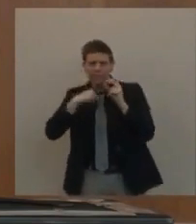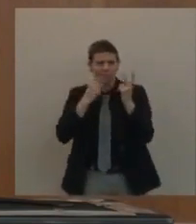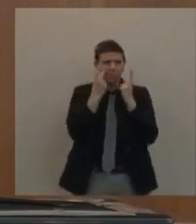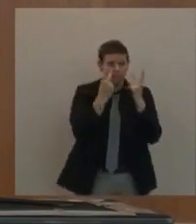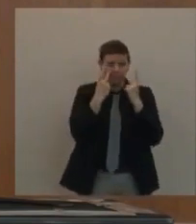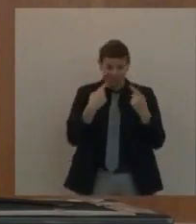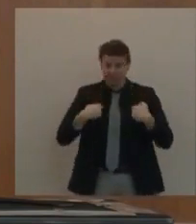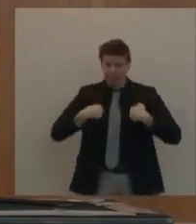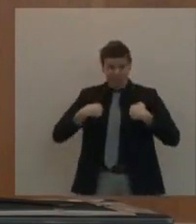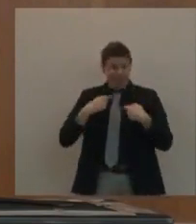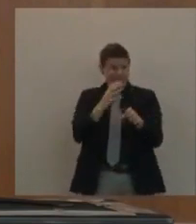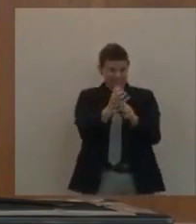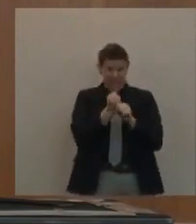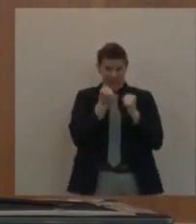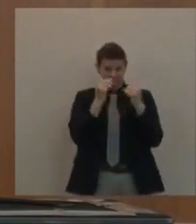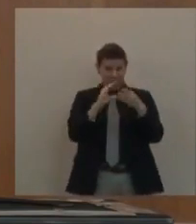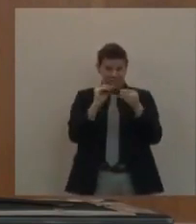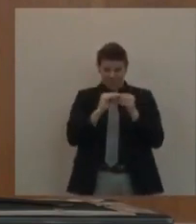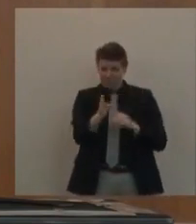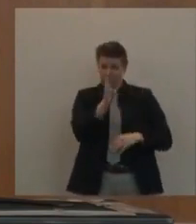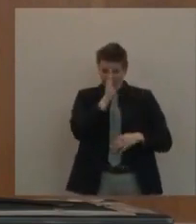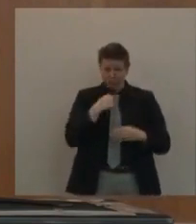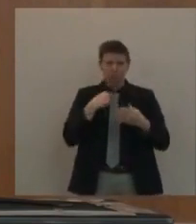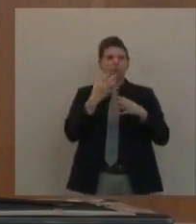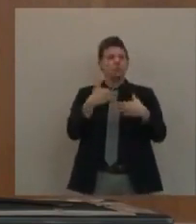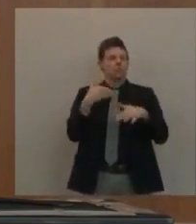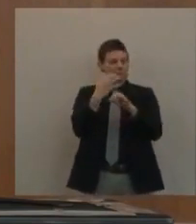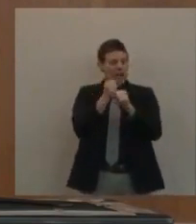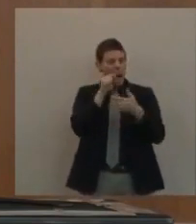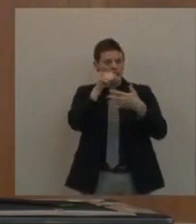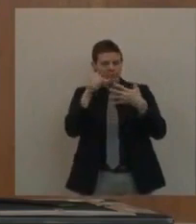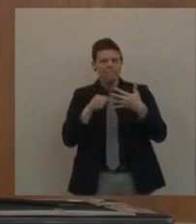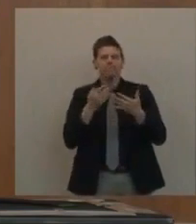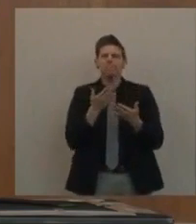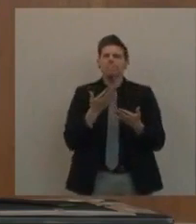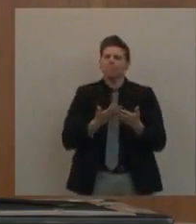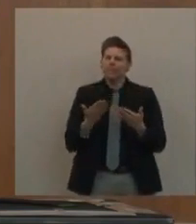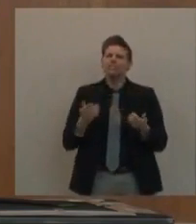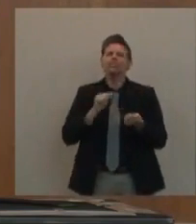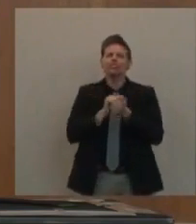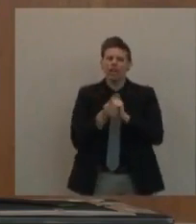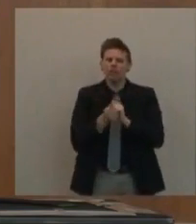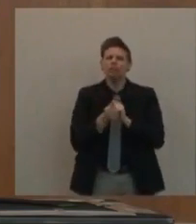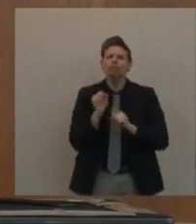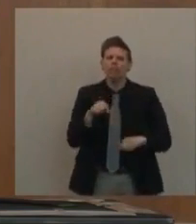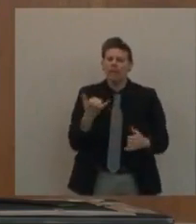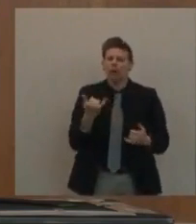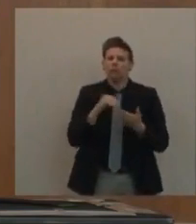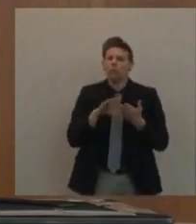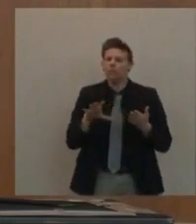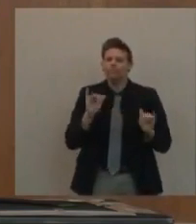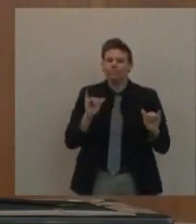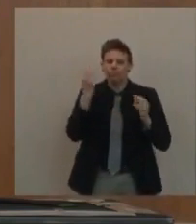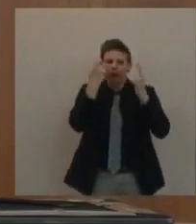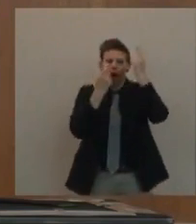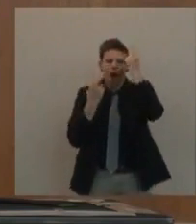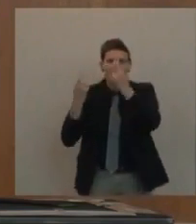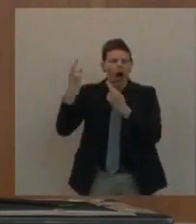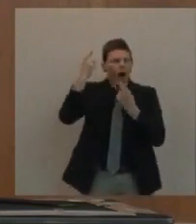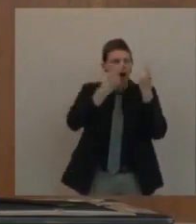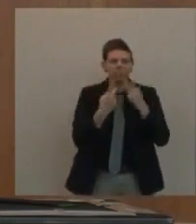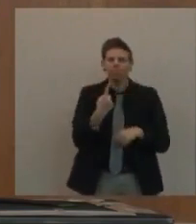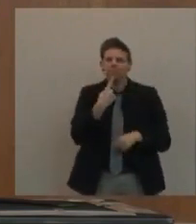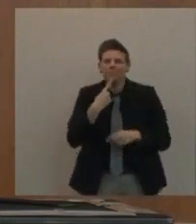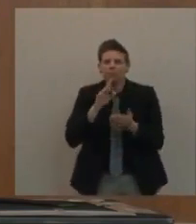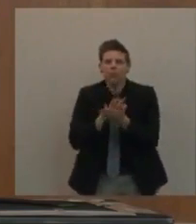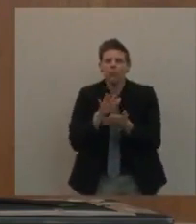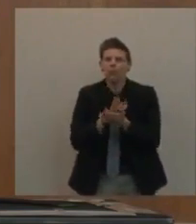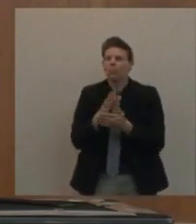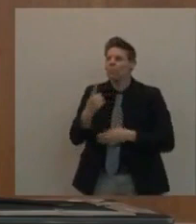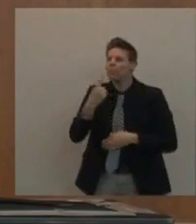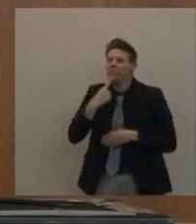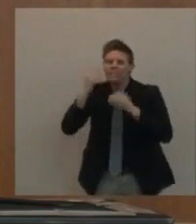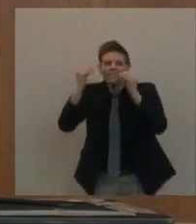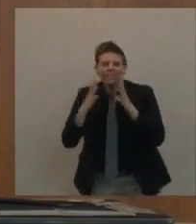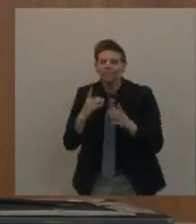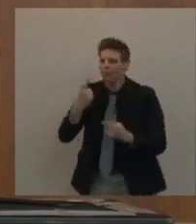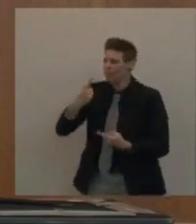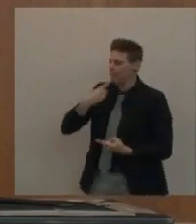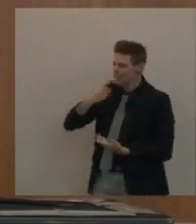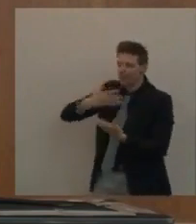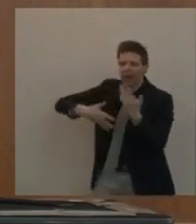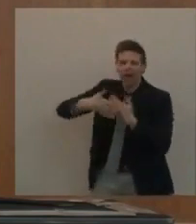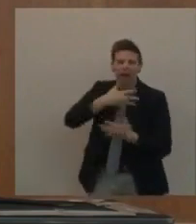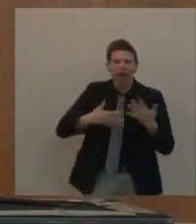BASED ON THE KINDS OF CALLS AND TEXT MESSAGES AND SOCIAL MEDIA MESSAGES THAT WE ARE GETTING, AND I’M GETTING DIRECTLY, MY SENSE IS THAT THE TIDE HAS TURNED AND STUDENTS MISS EACH